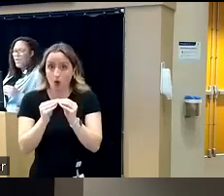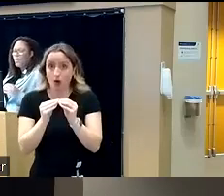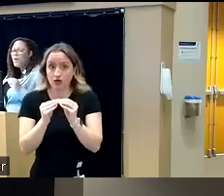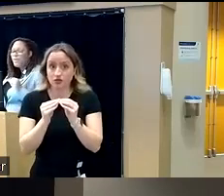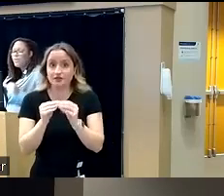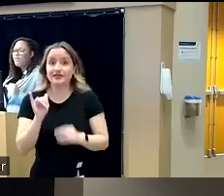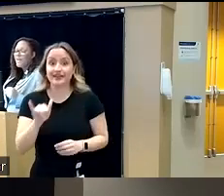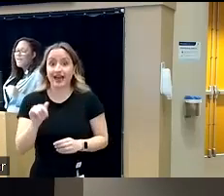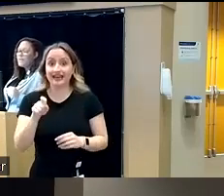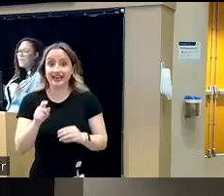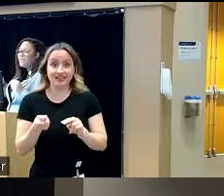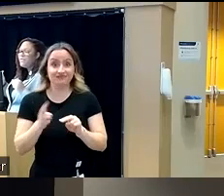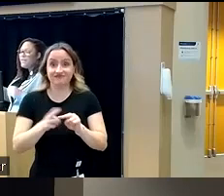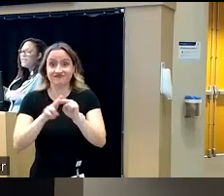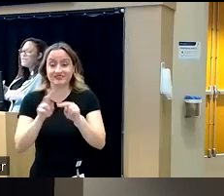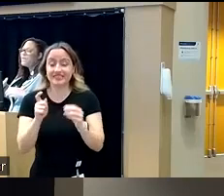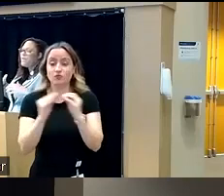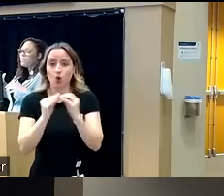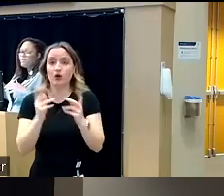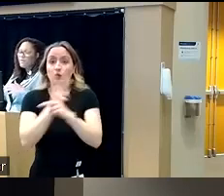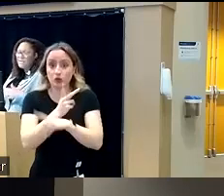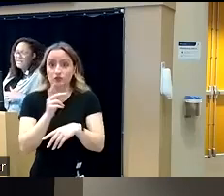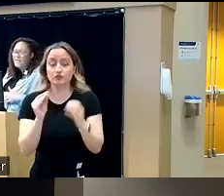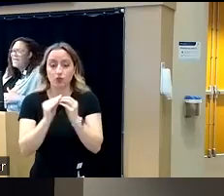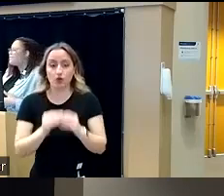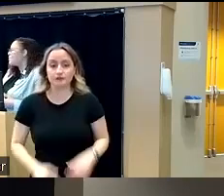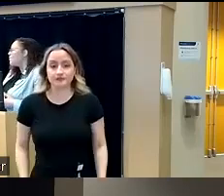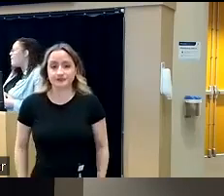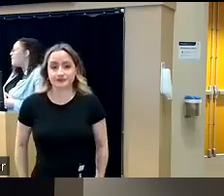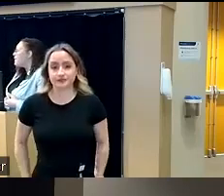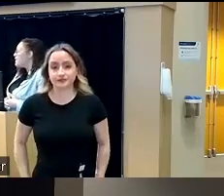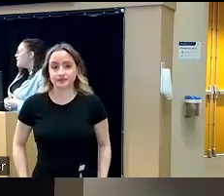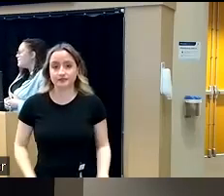we want to recruit fellows who can fill this critical Workforce need after program completion